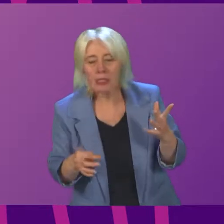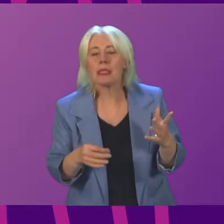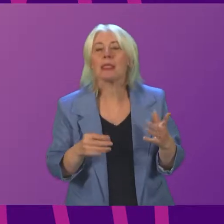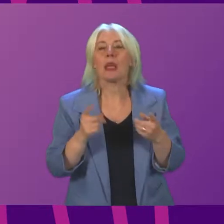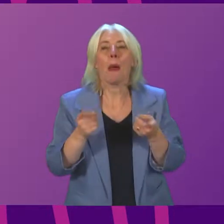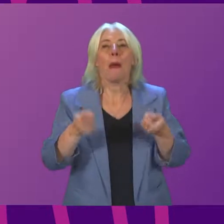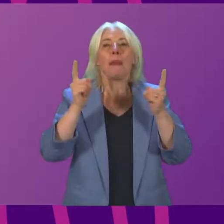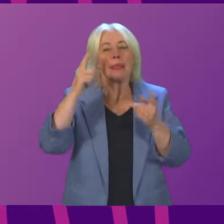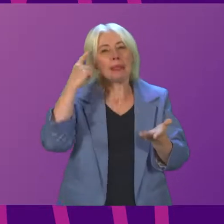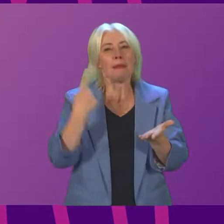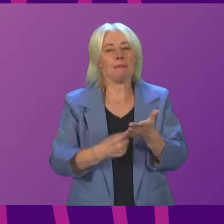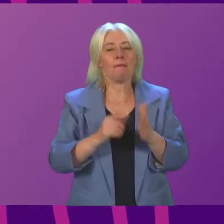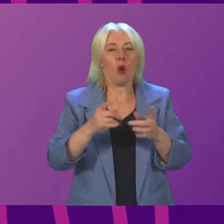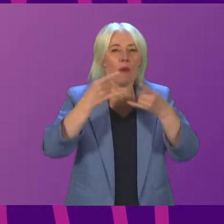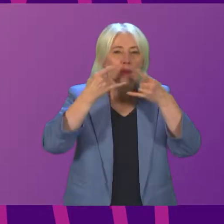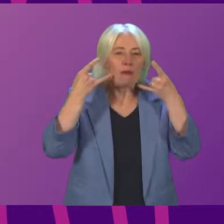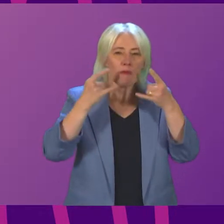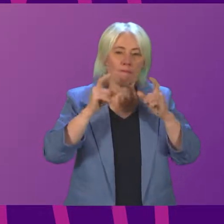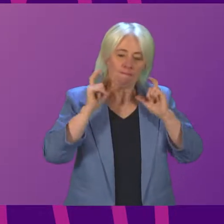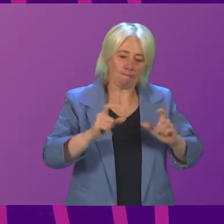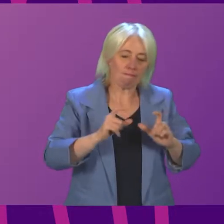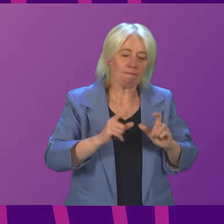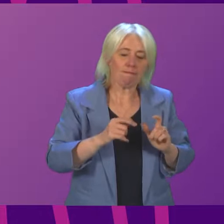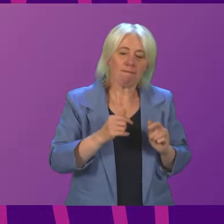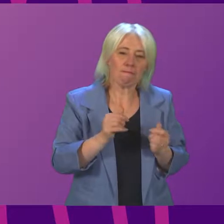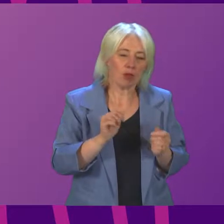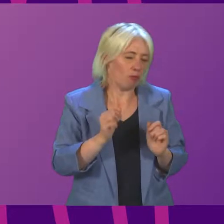that the regulations on face coverings remain proportionate and should not change at present.